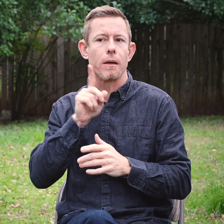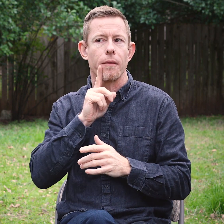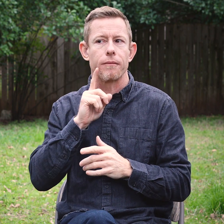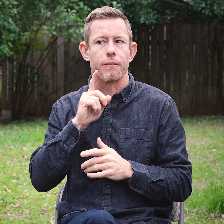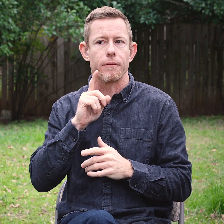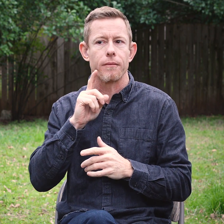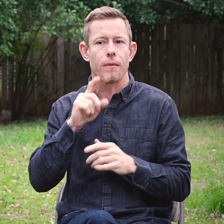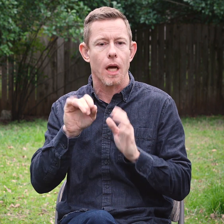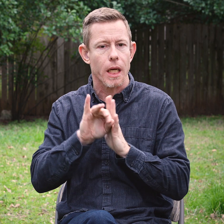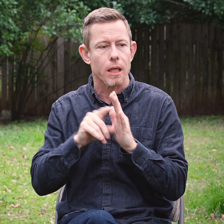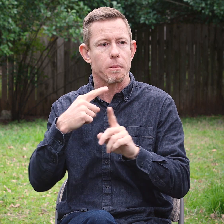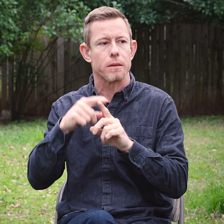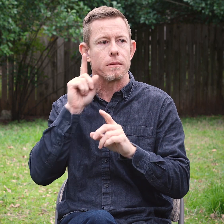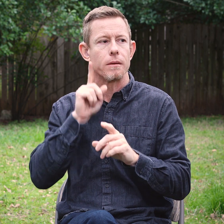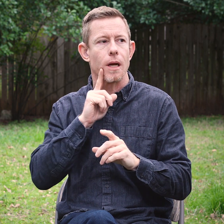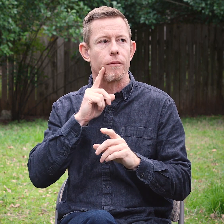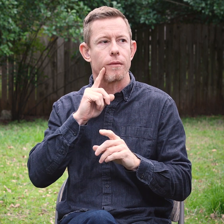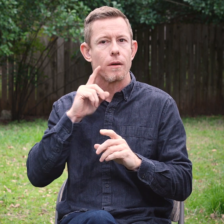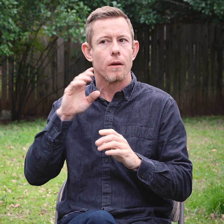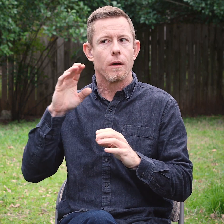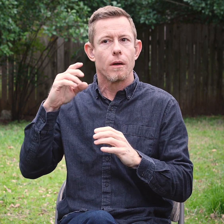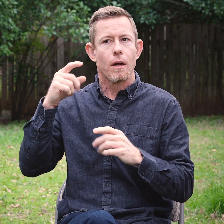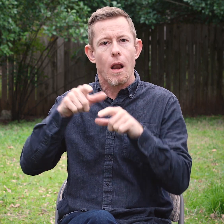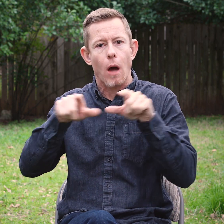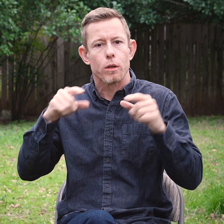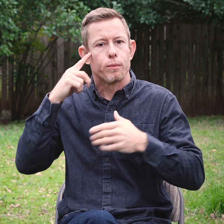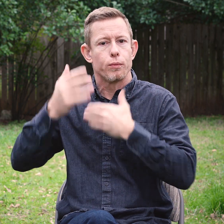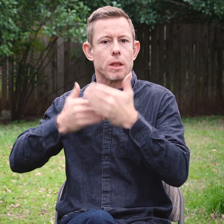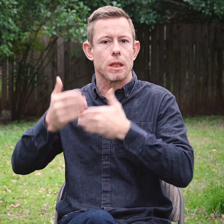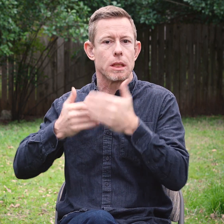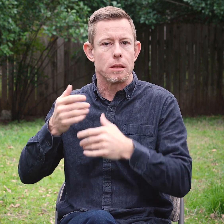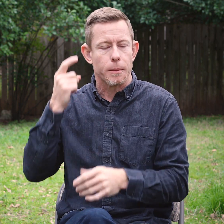During the process of me developing a deaf identity, plus the language processing,